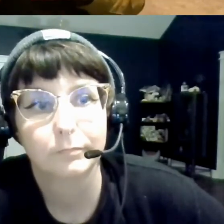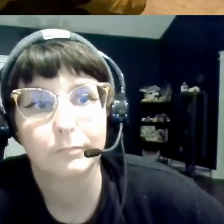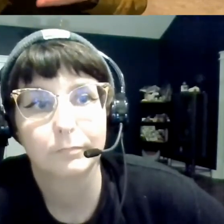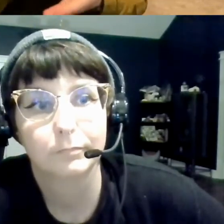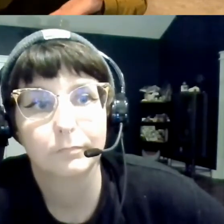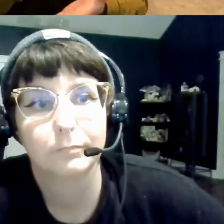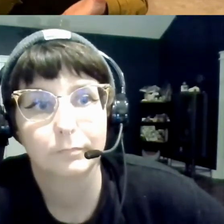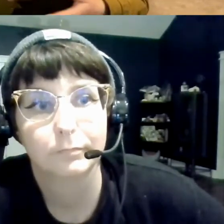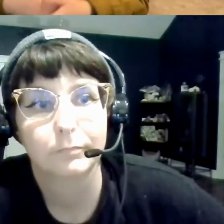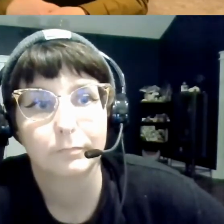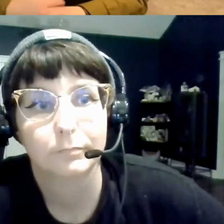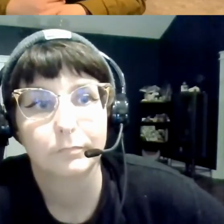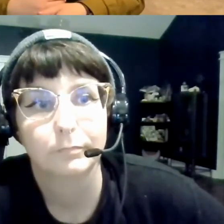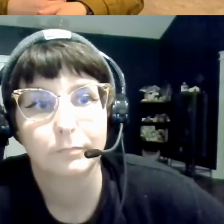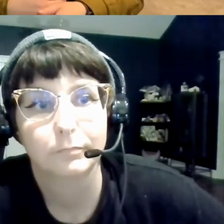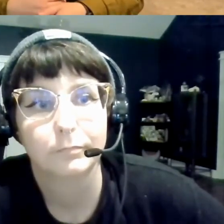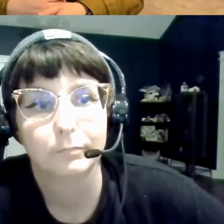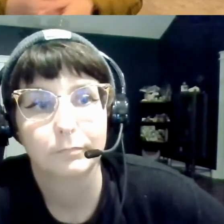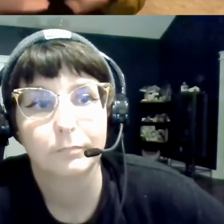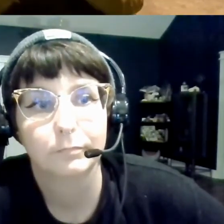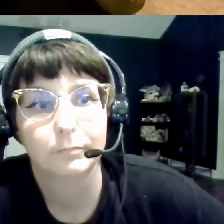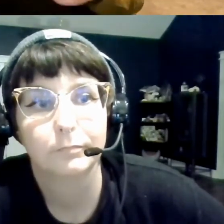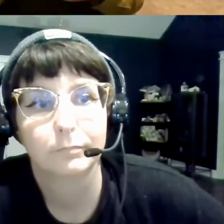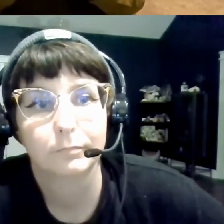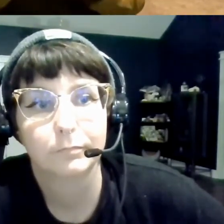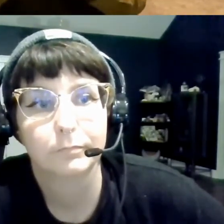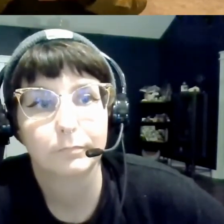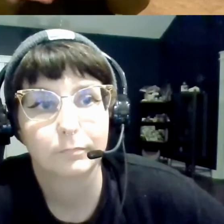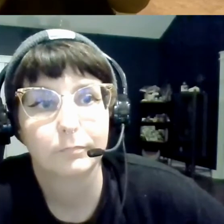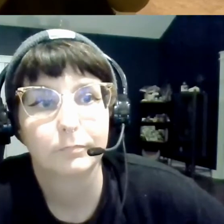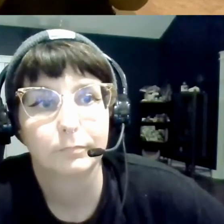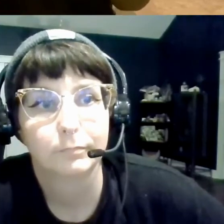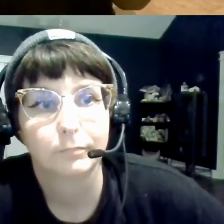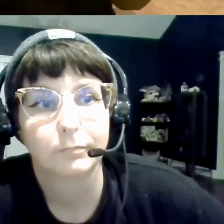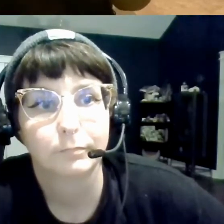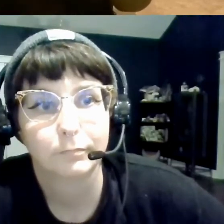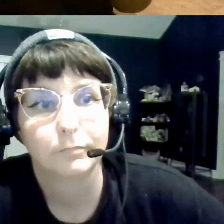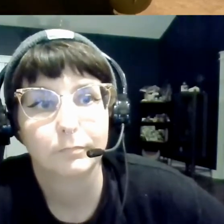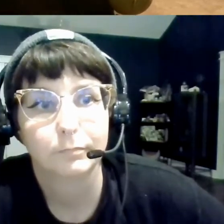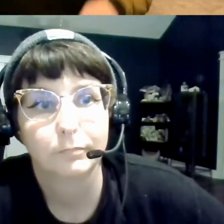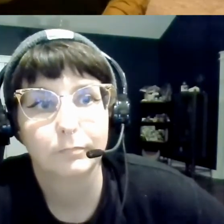and a lot of them also offer some continuing education credits, which can be a good pull